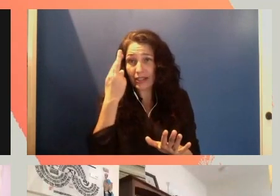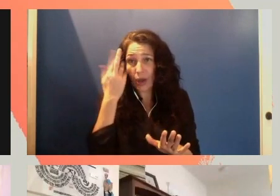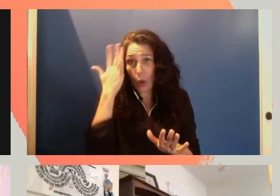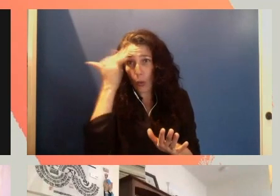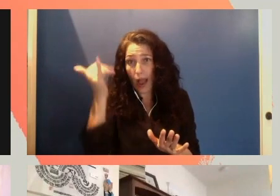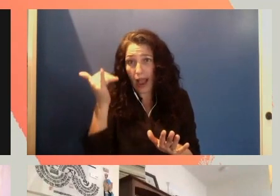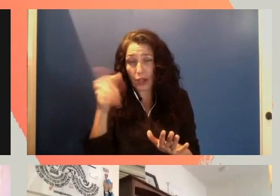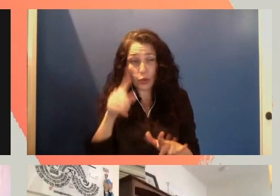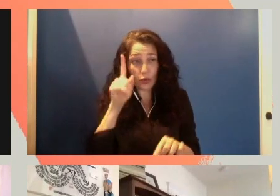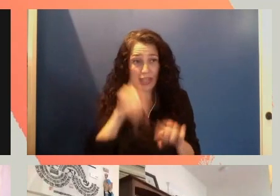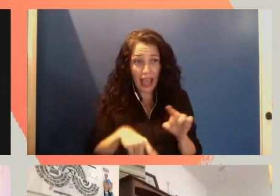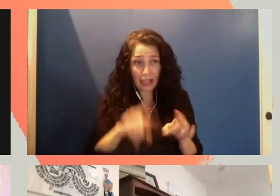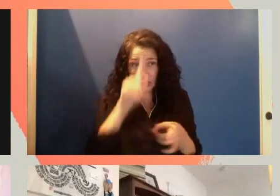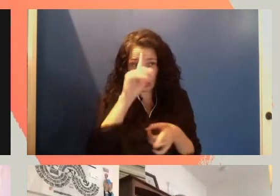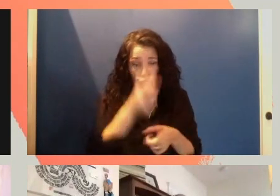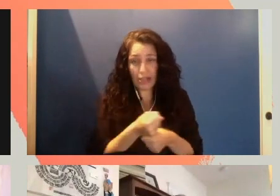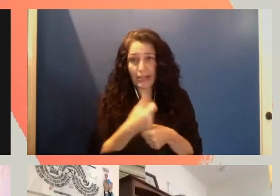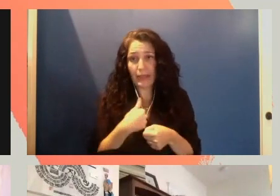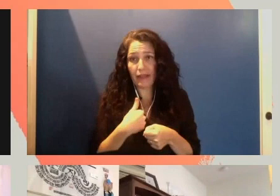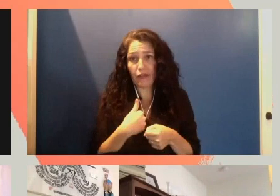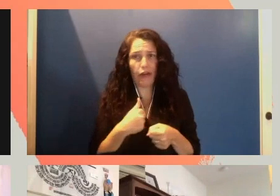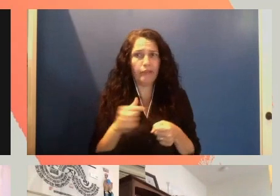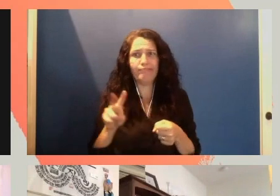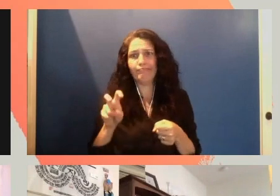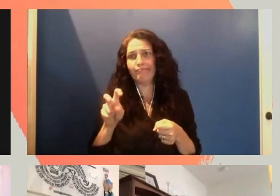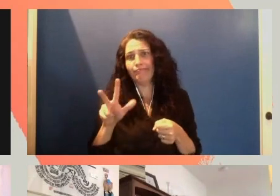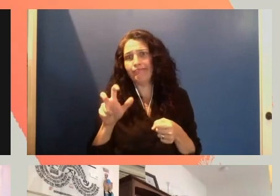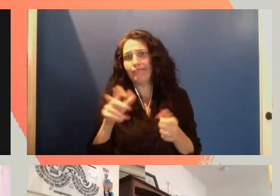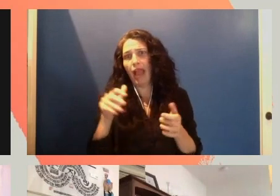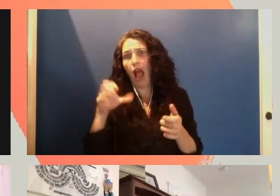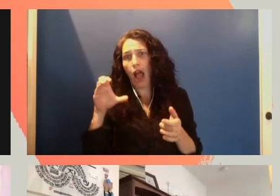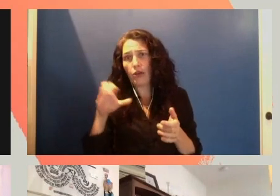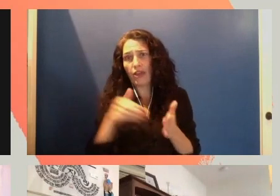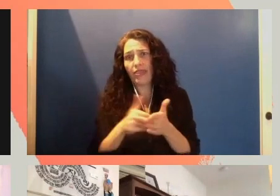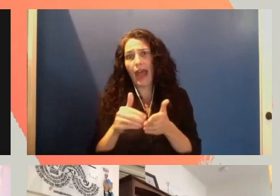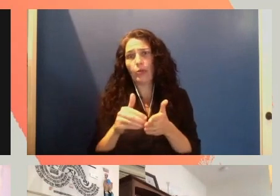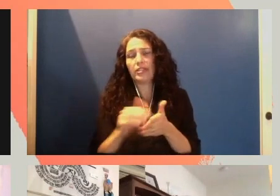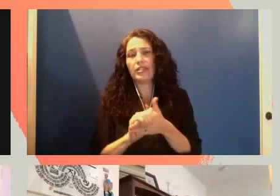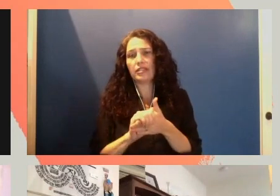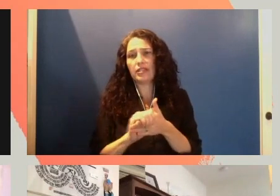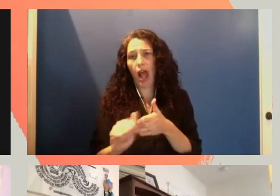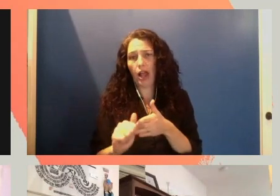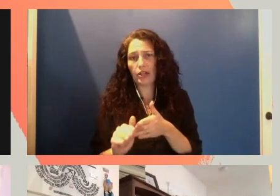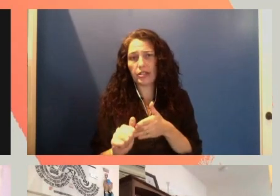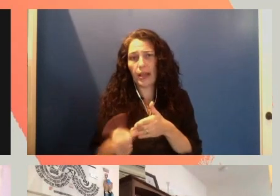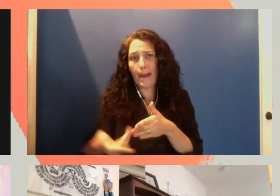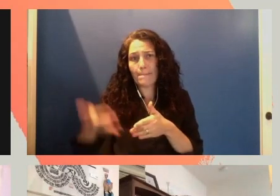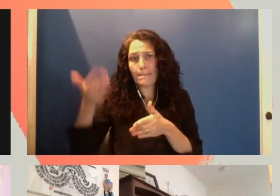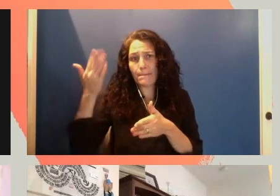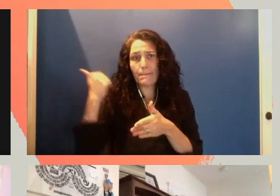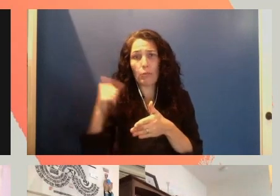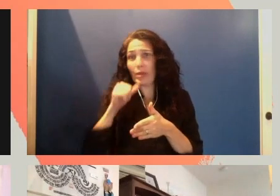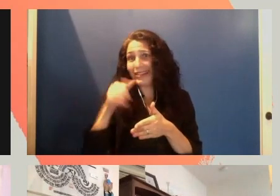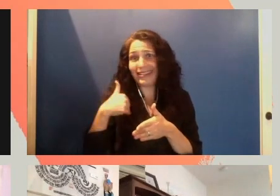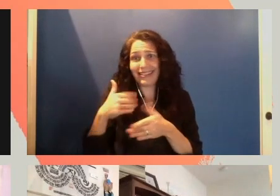Especially when I started to even get institutional backing, we didn't get funding really for the film until 2019